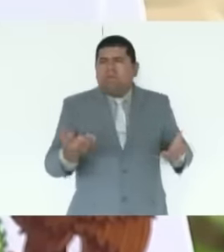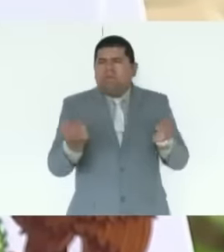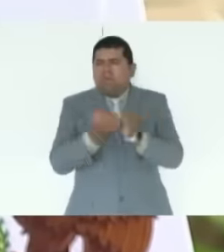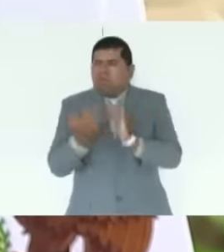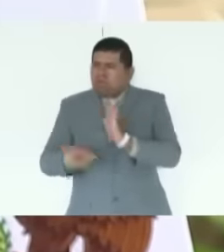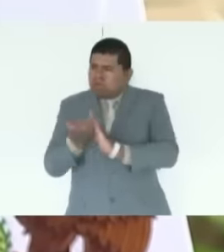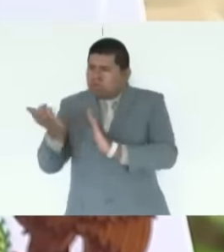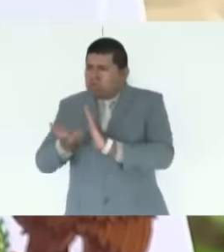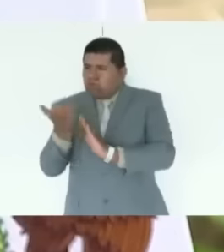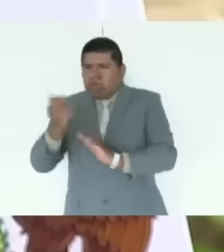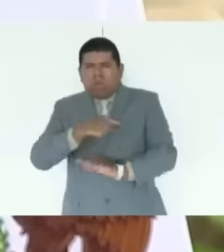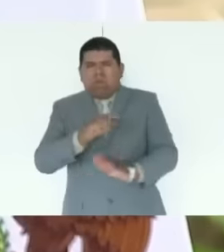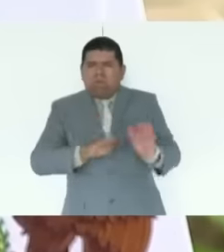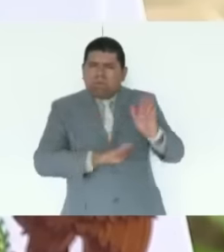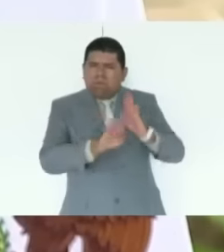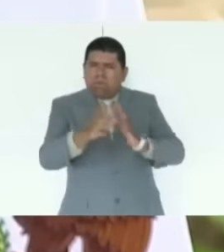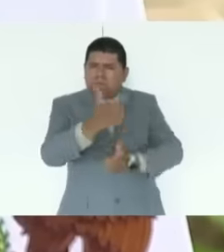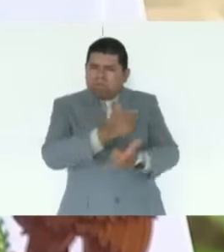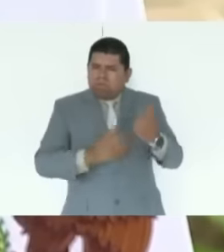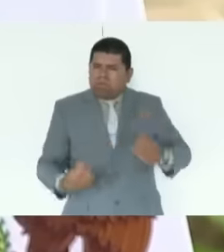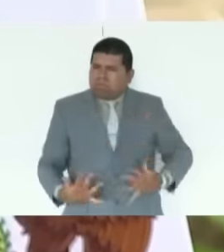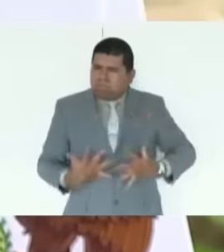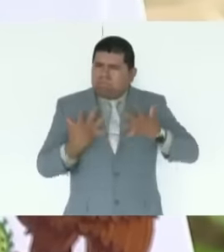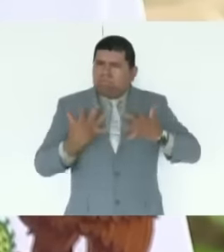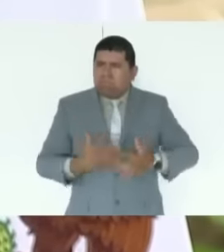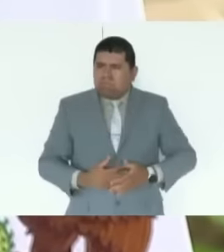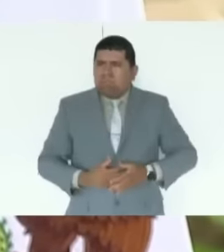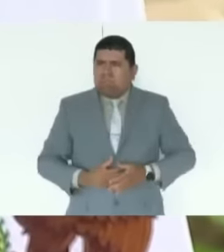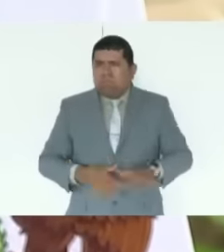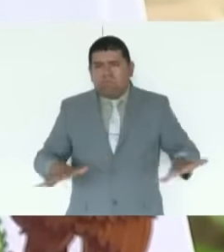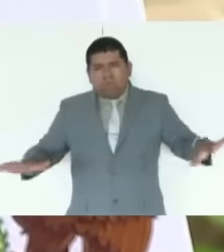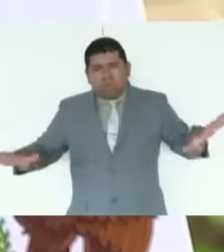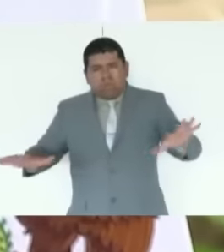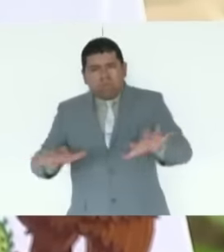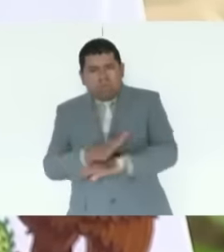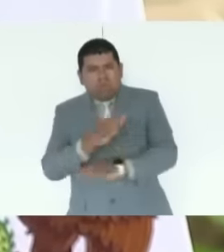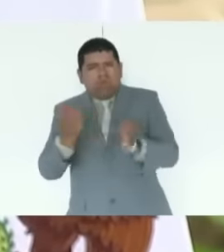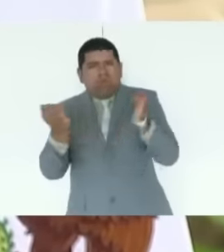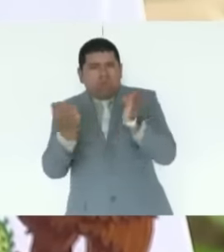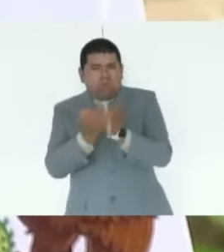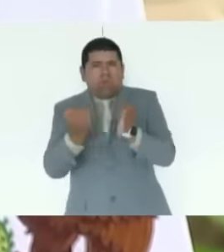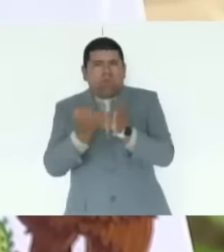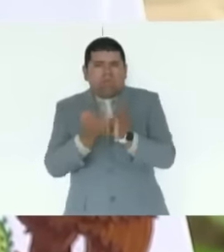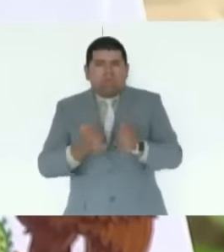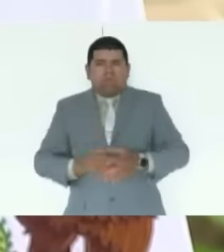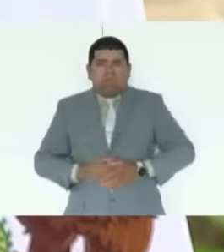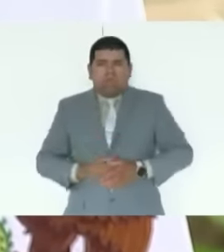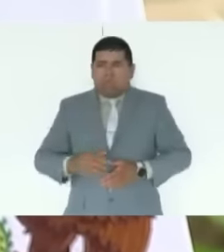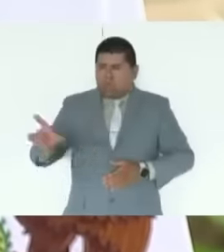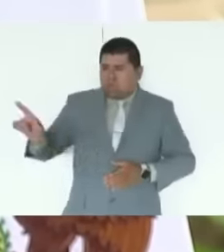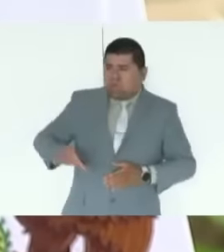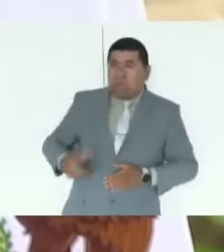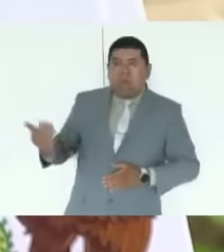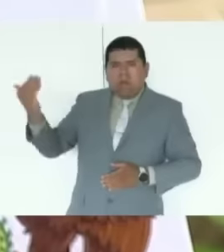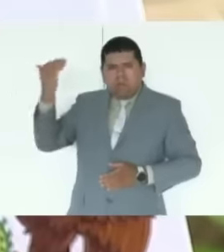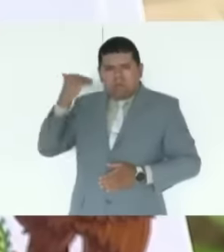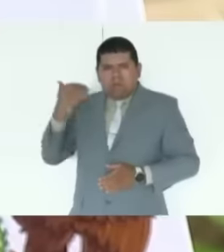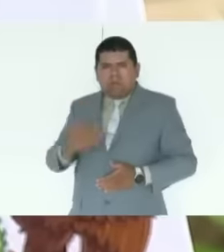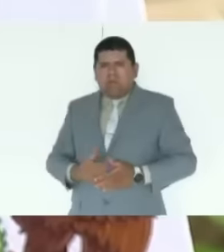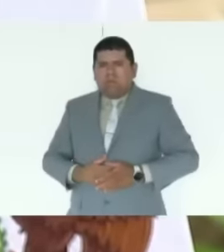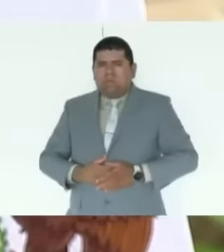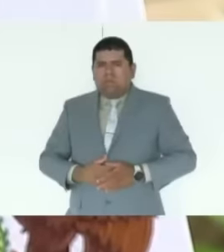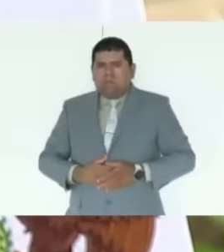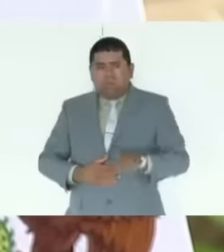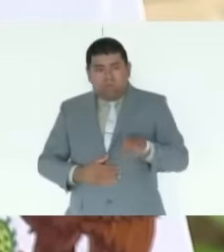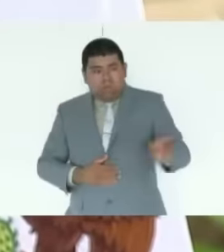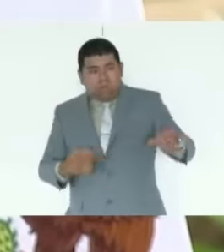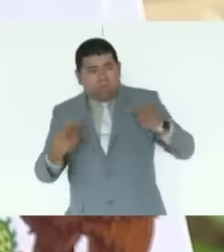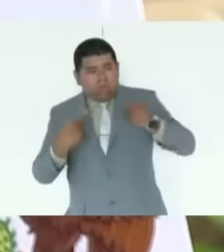development with well-being also changed the fact that the government I said with the people everything without the